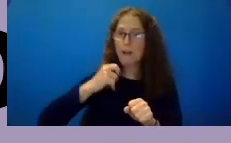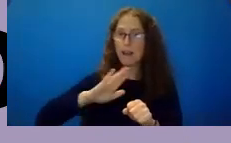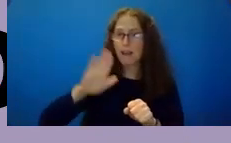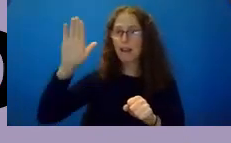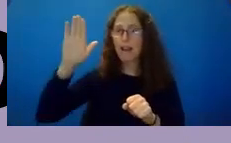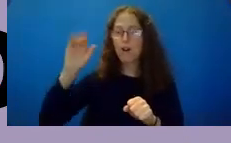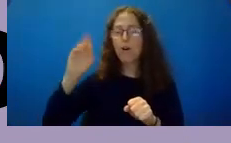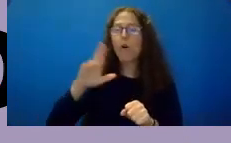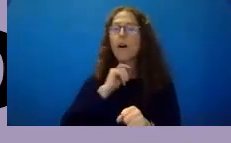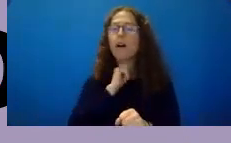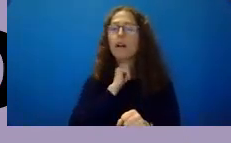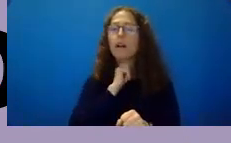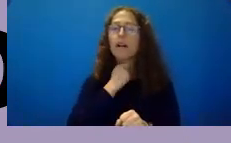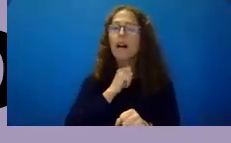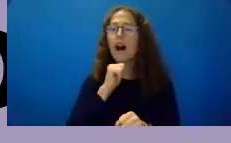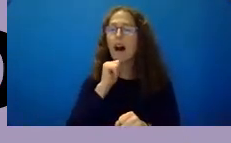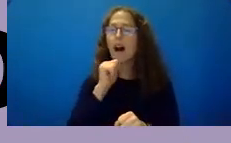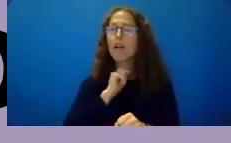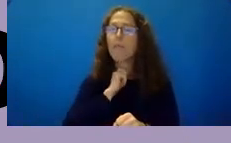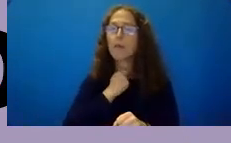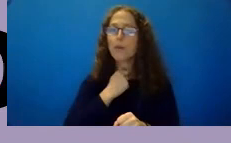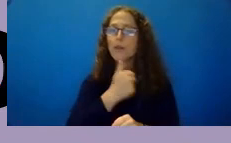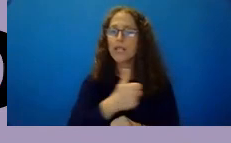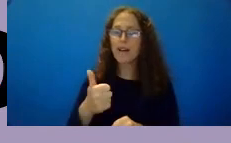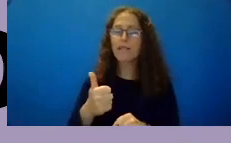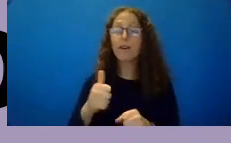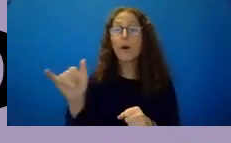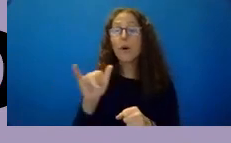QUESTION VERBALLY